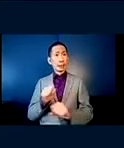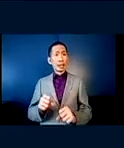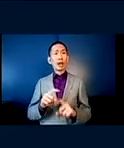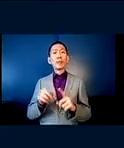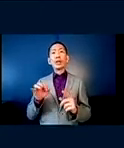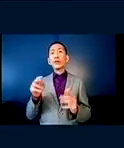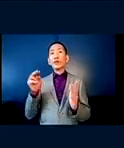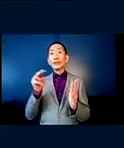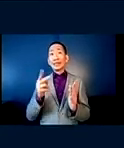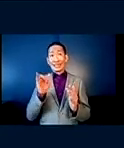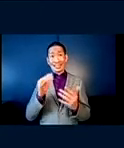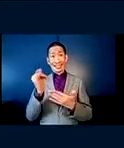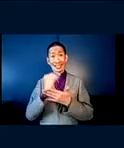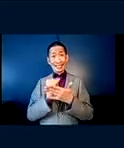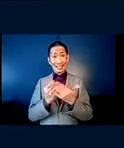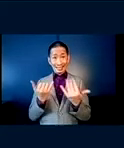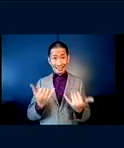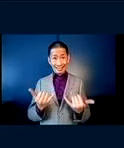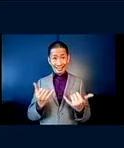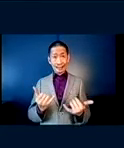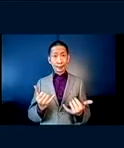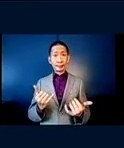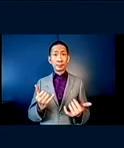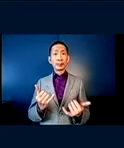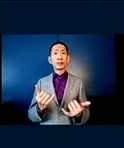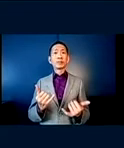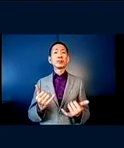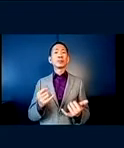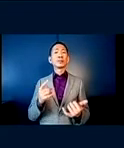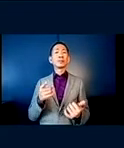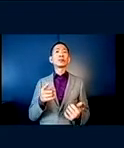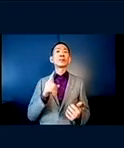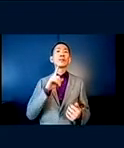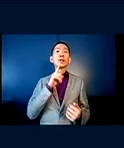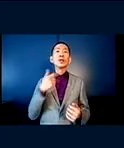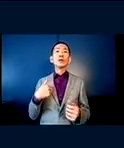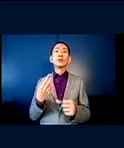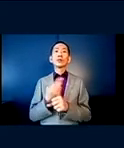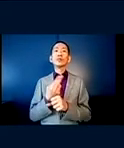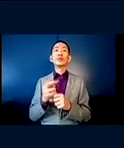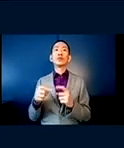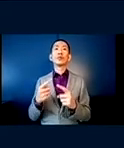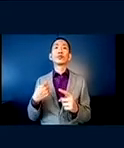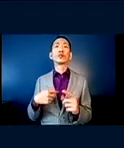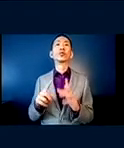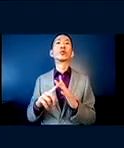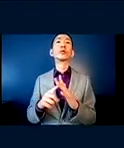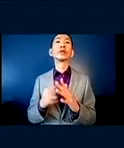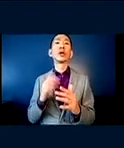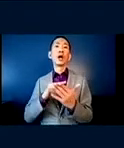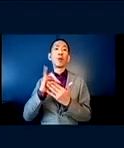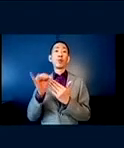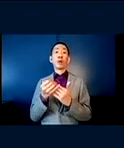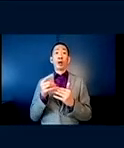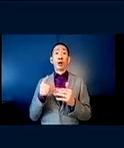BUT YET IF YOU LOOK AT THIS MAP, WHICH WE USED WHEN WE WERE